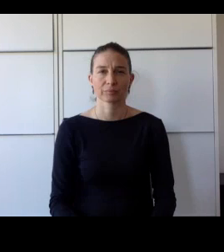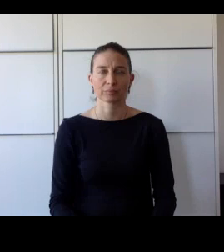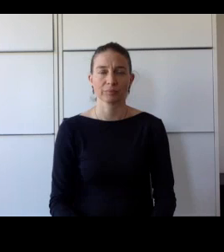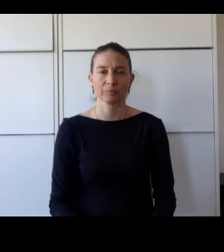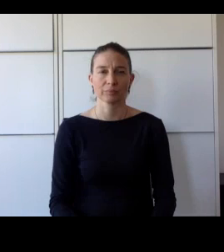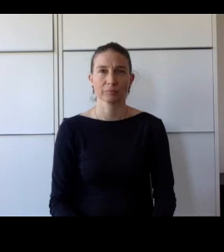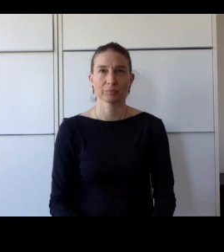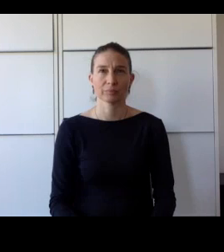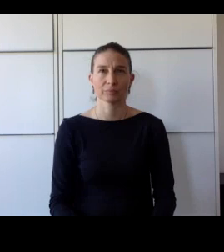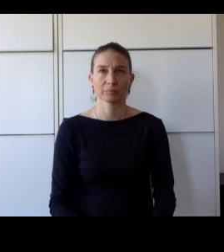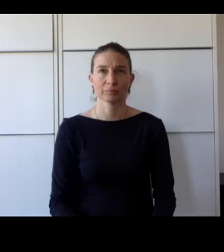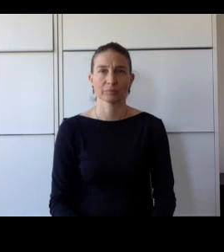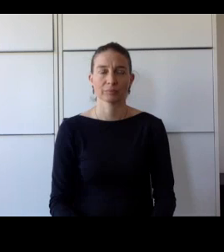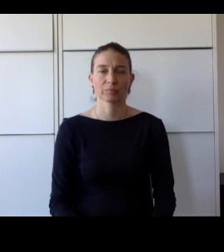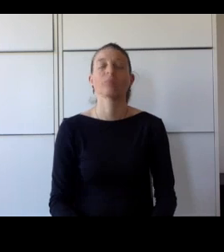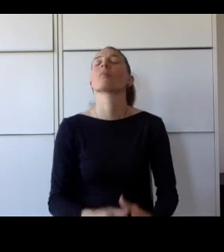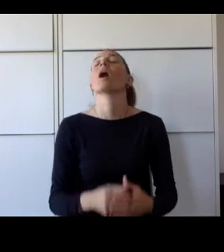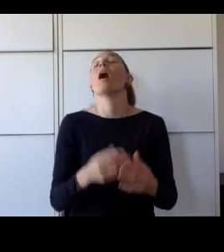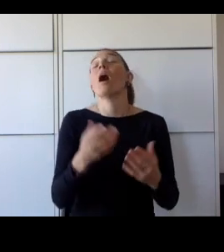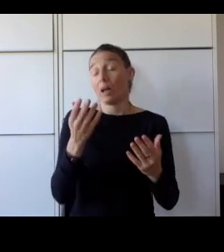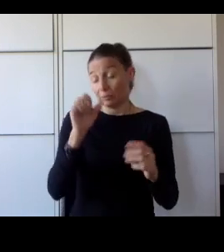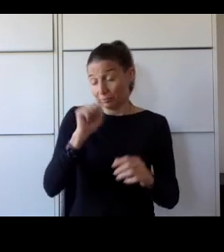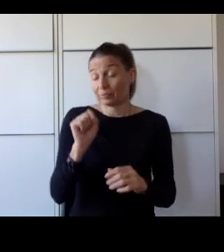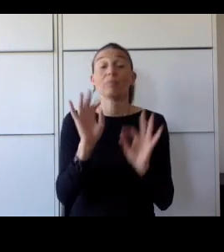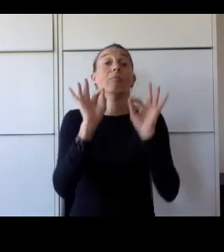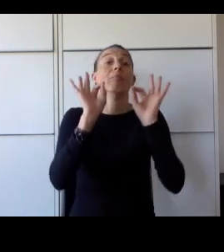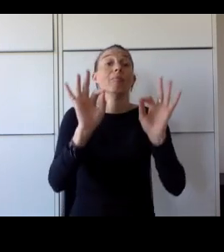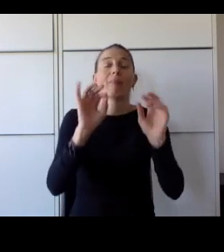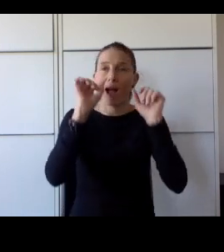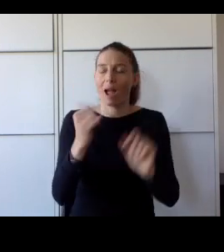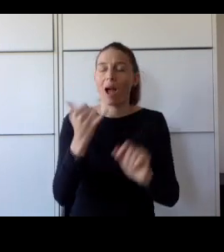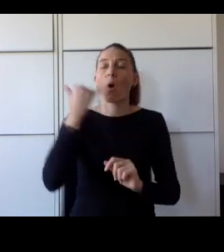anybody in the U.S. as well or in Australia or in Norway